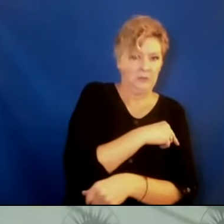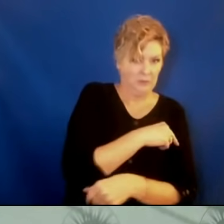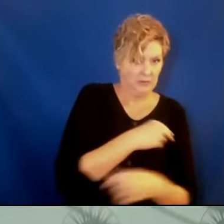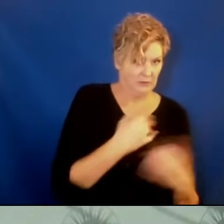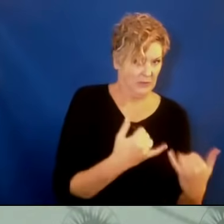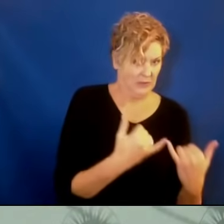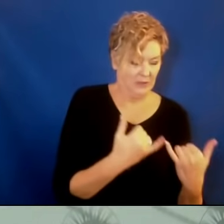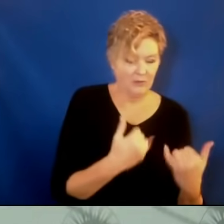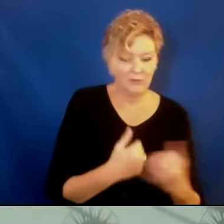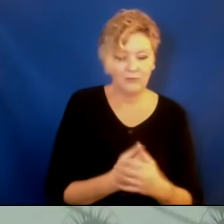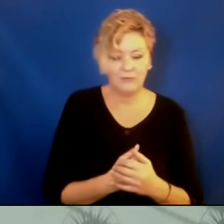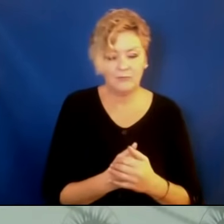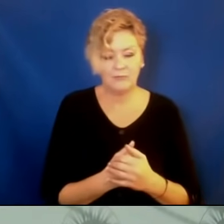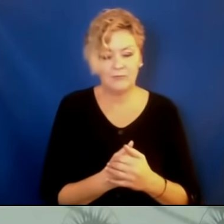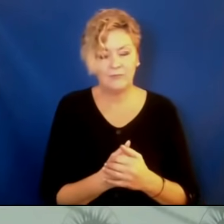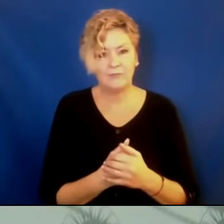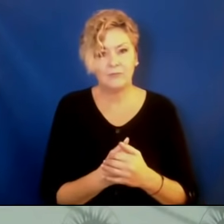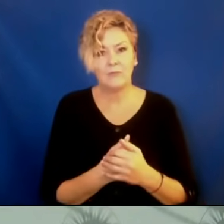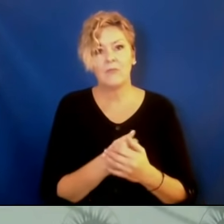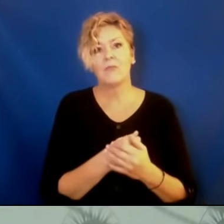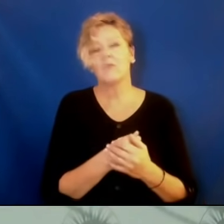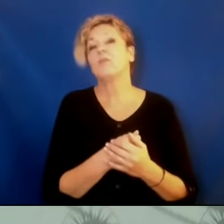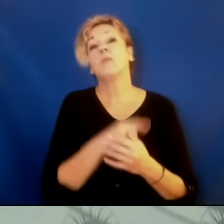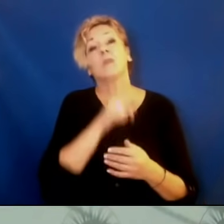healthcare system.